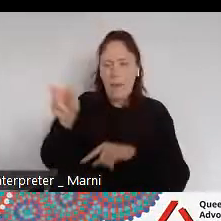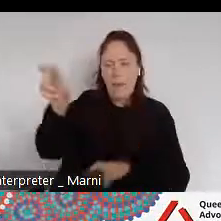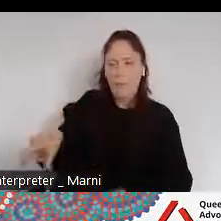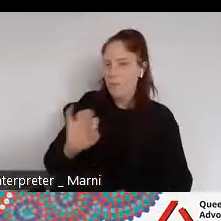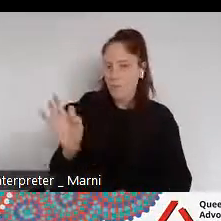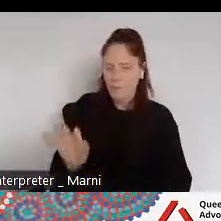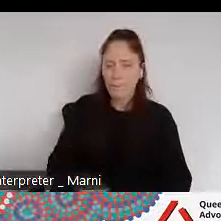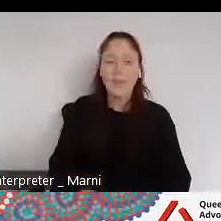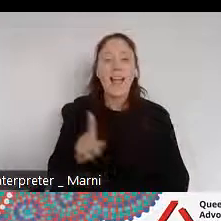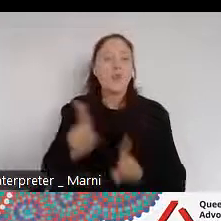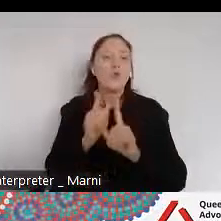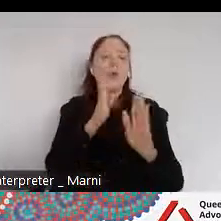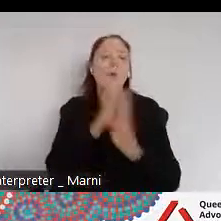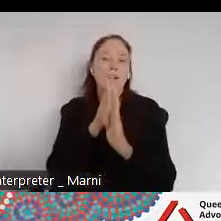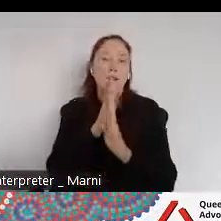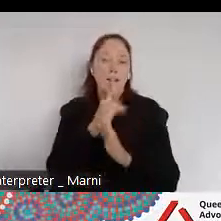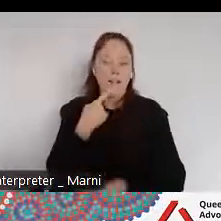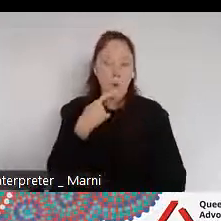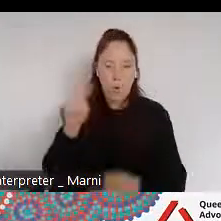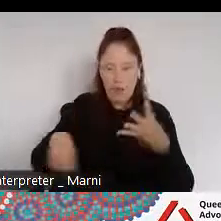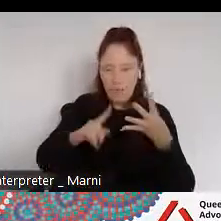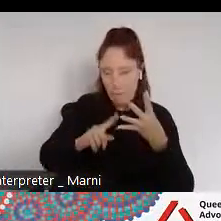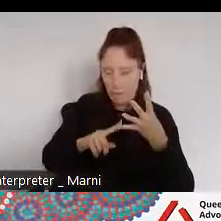and there's confidentiality orders which can be used to withhold from a person,